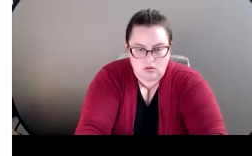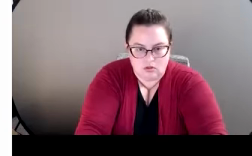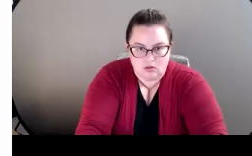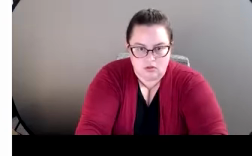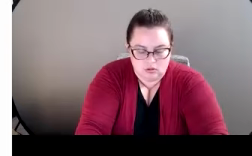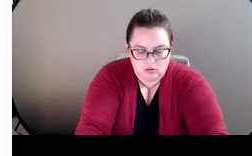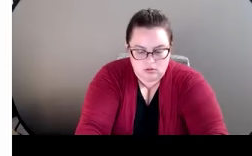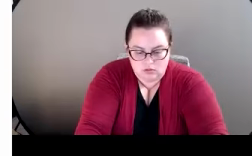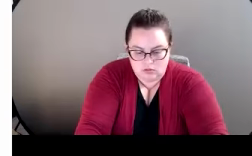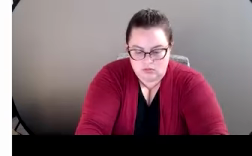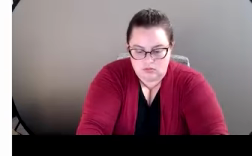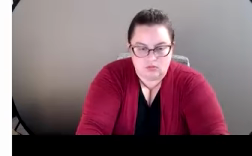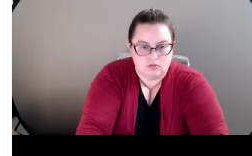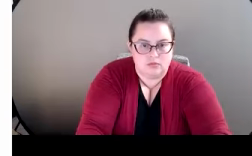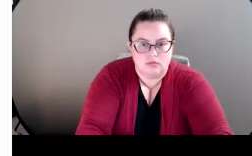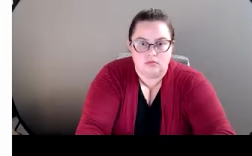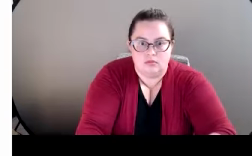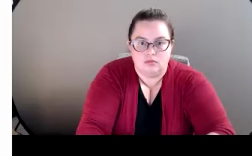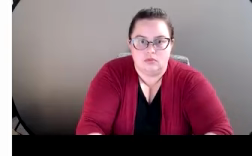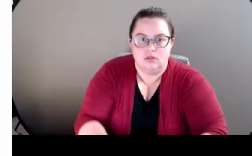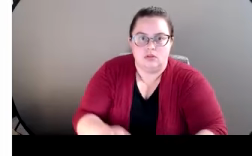legally use, edit, repurpose those.